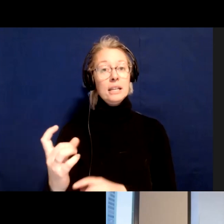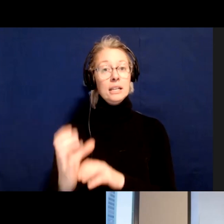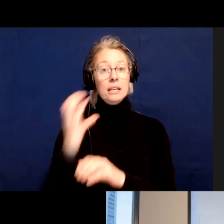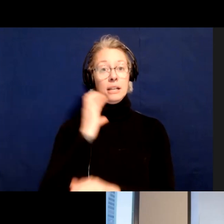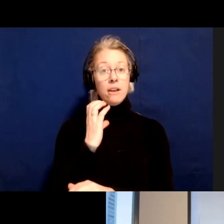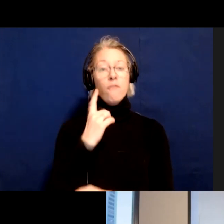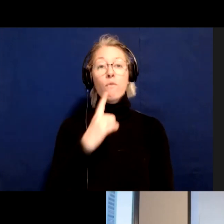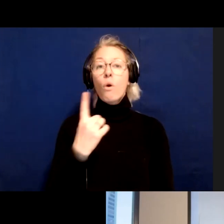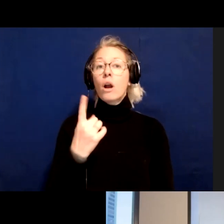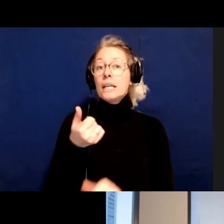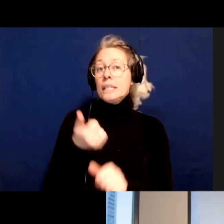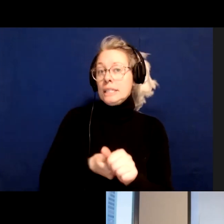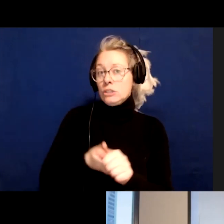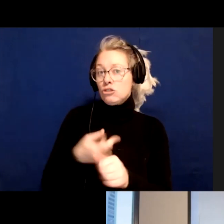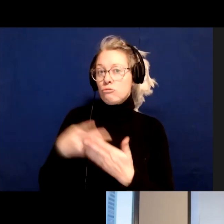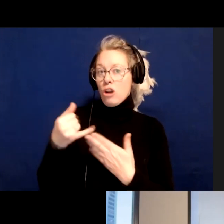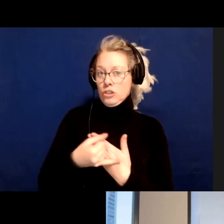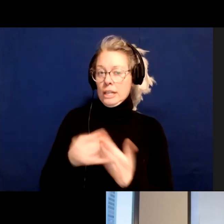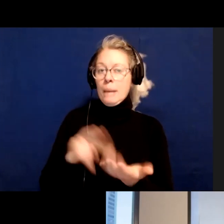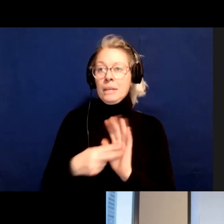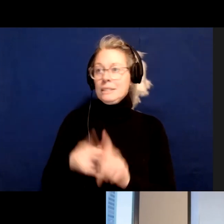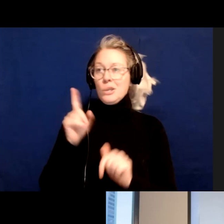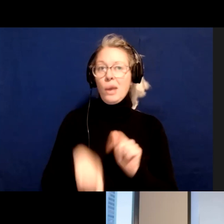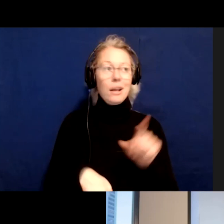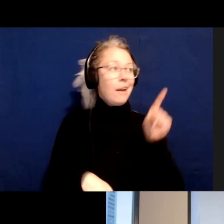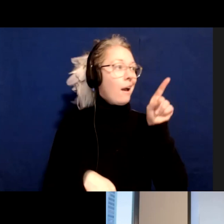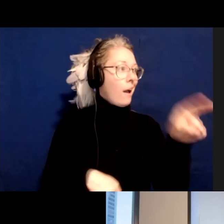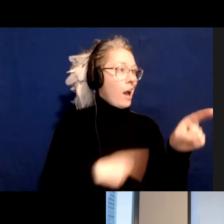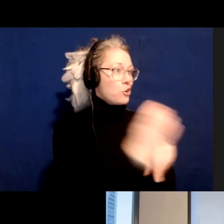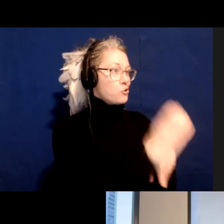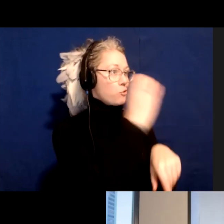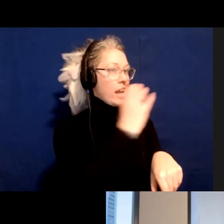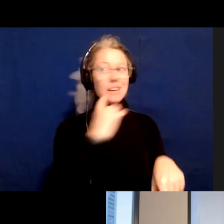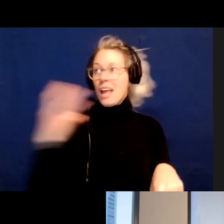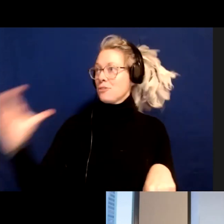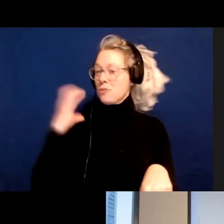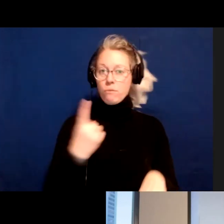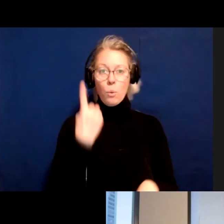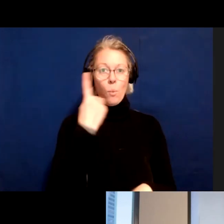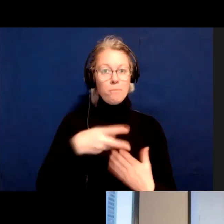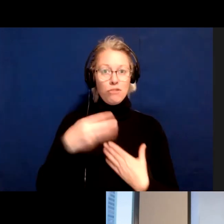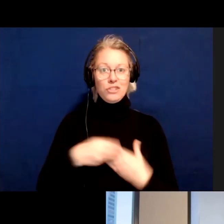So you can't double dip funding from Calgary Arts Development on the same project or project